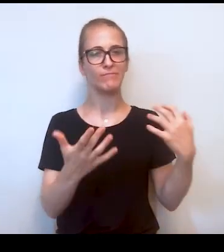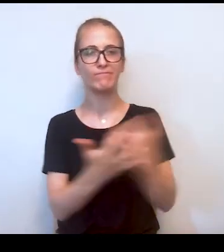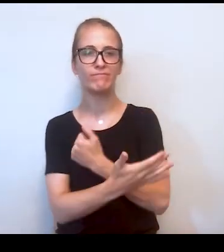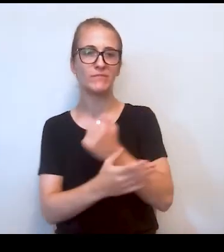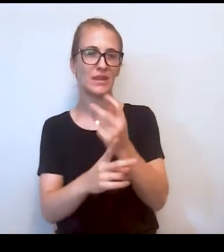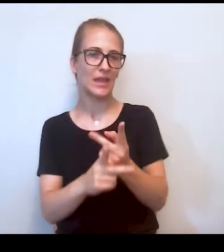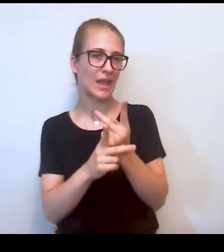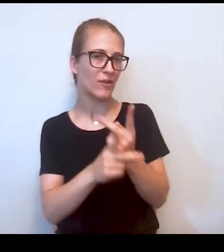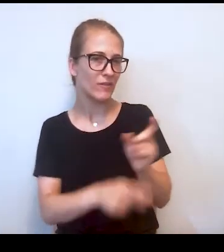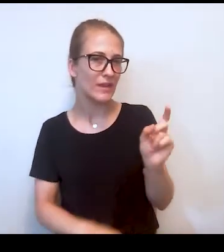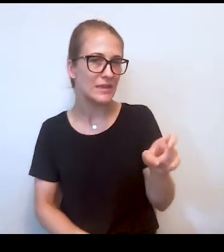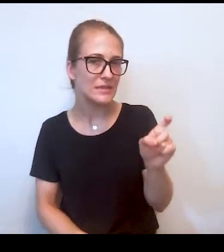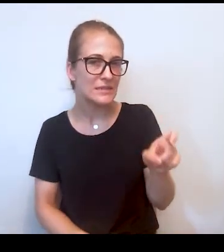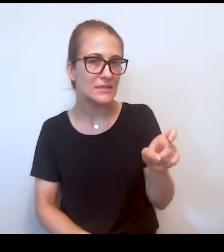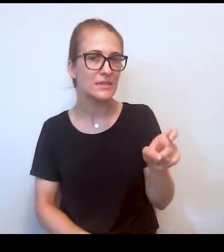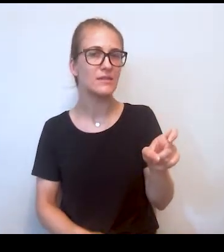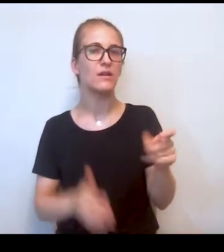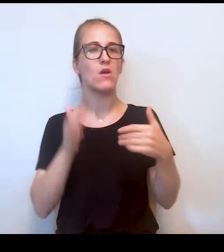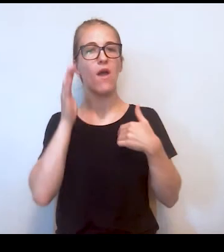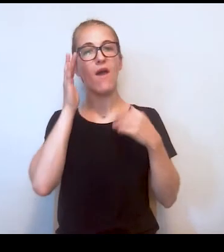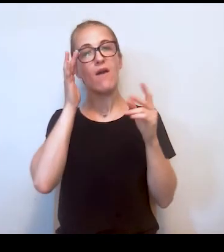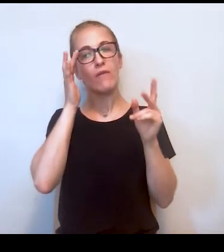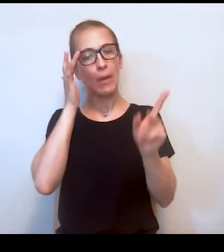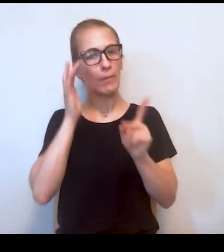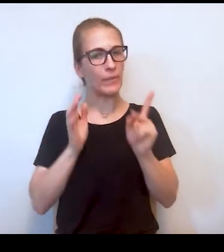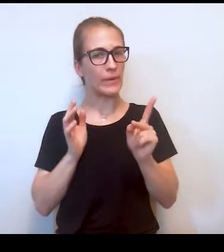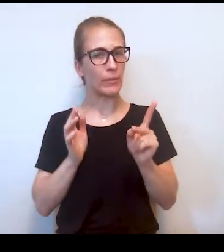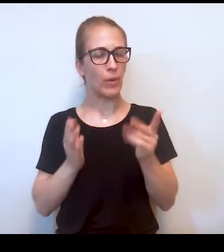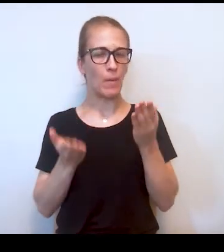solutions, like just building awareness for this,